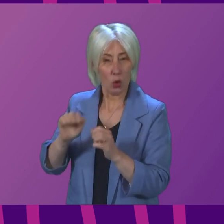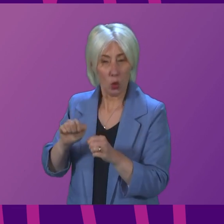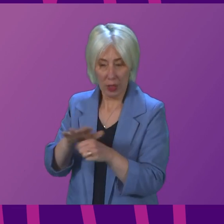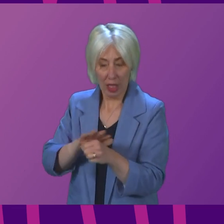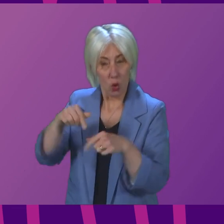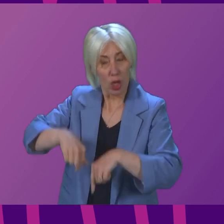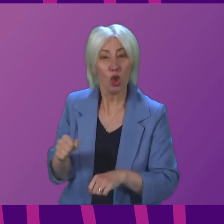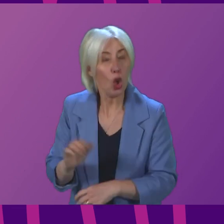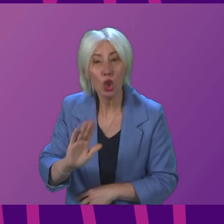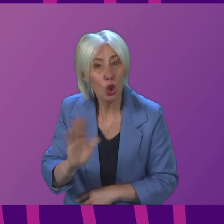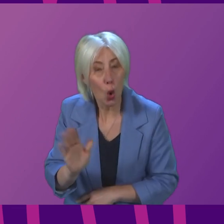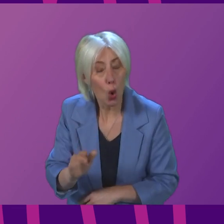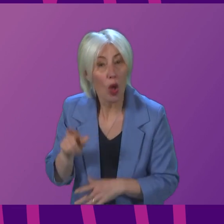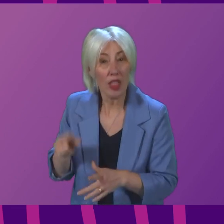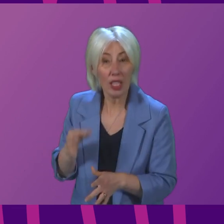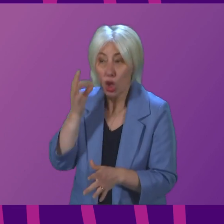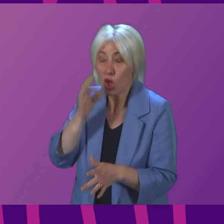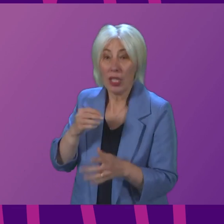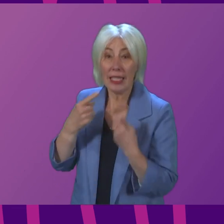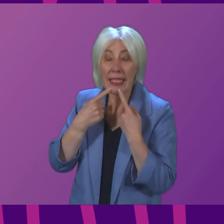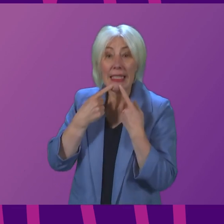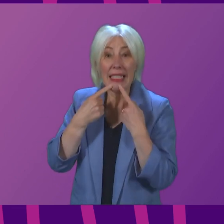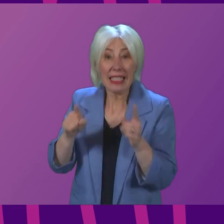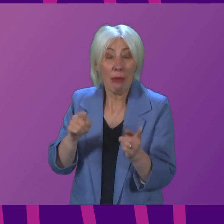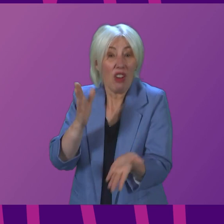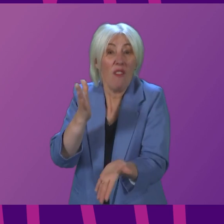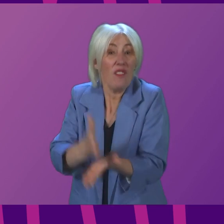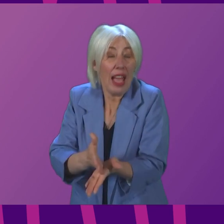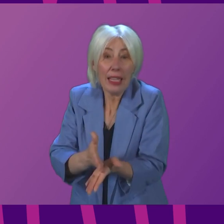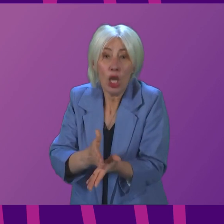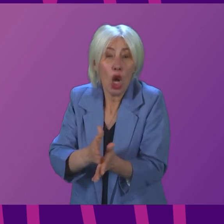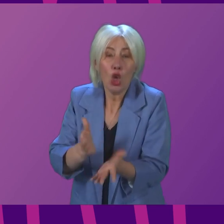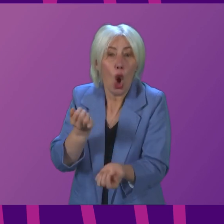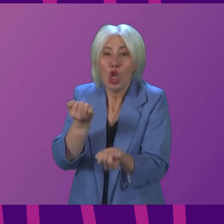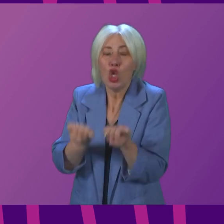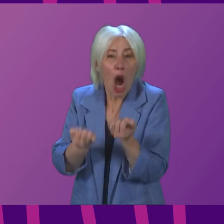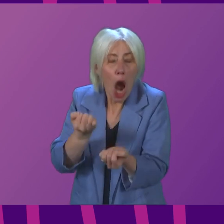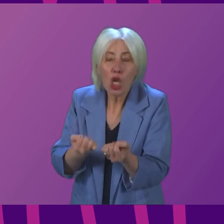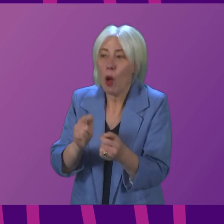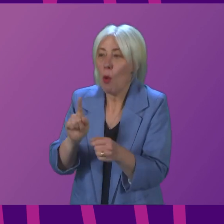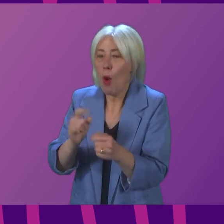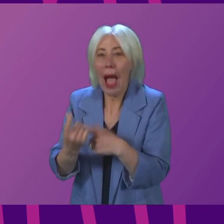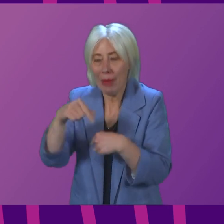Therefore, it is only a statement of fact and not a judgment about the situation in Scotland.